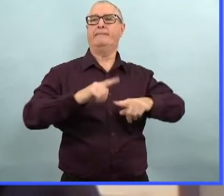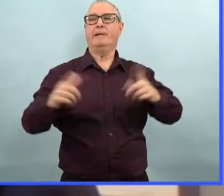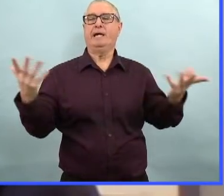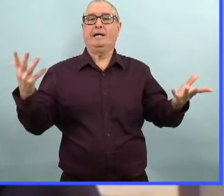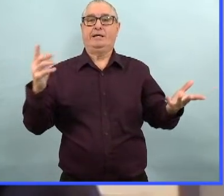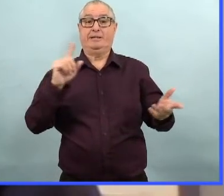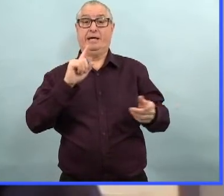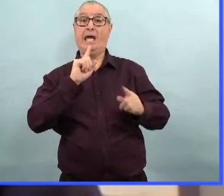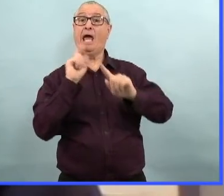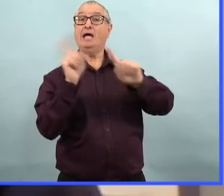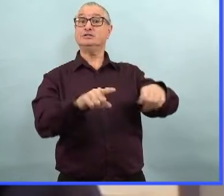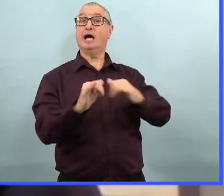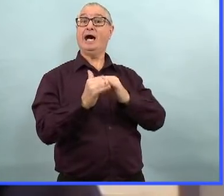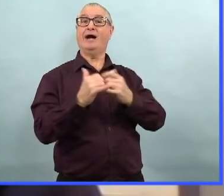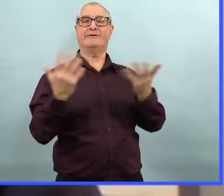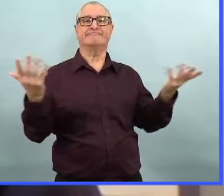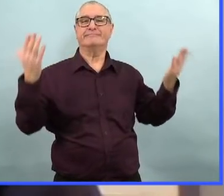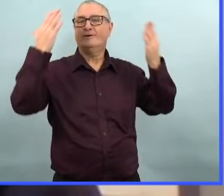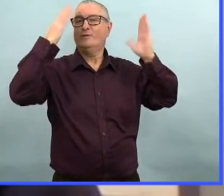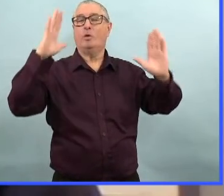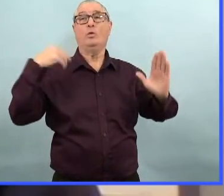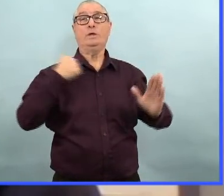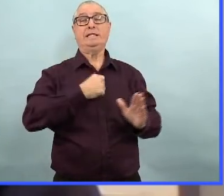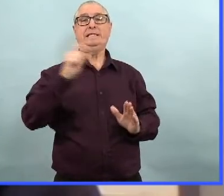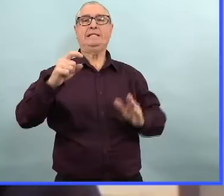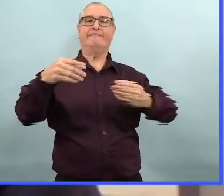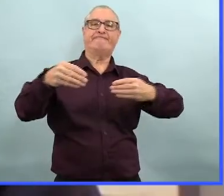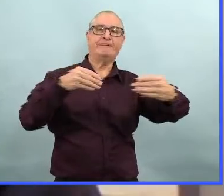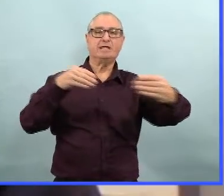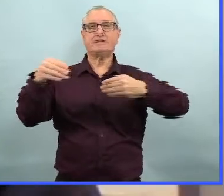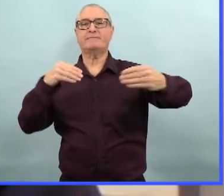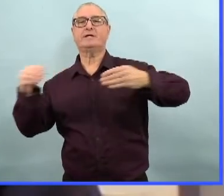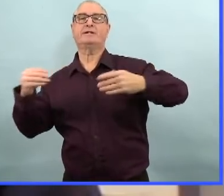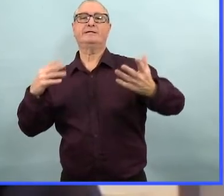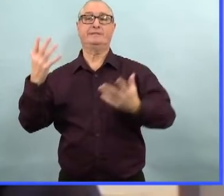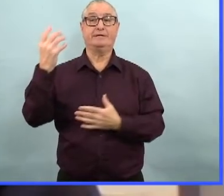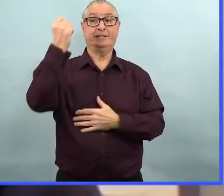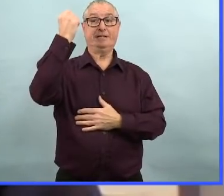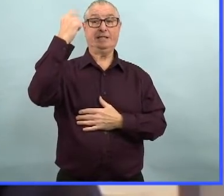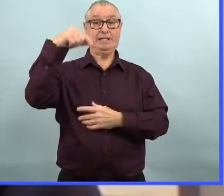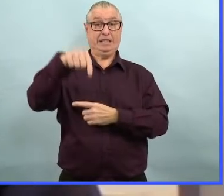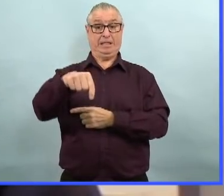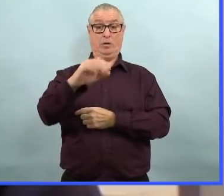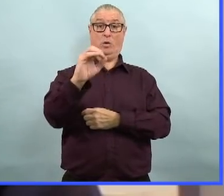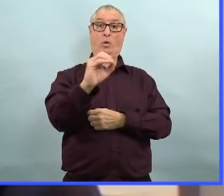what we are dealing with and this is a highly infectious variant that we're learning about daily